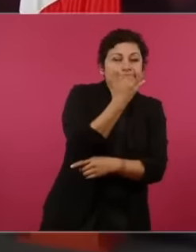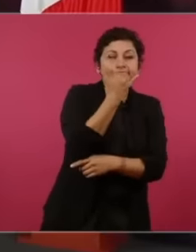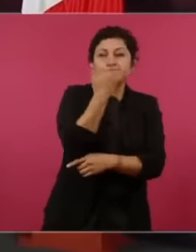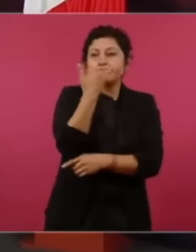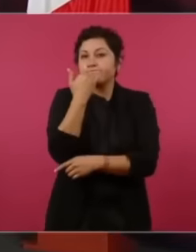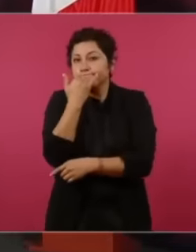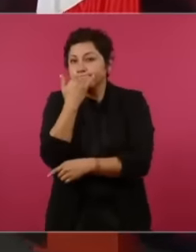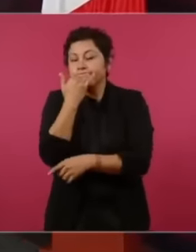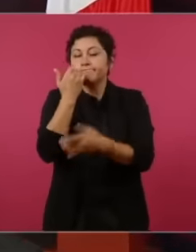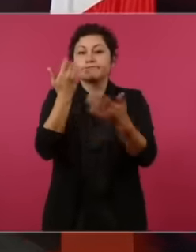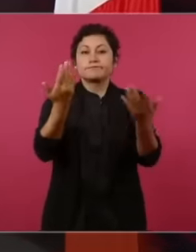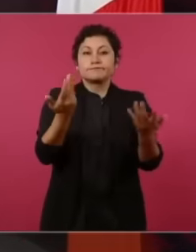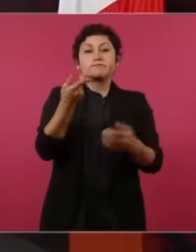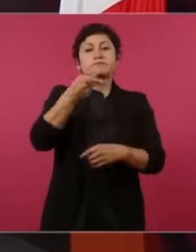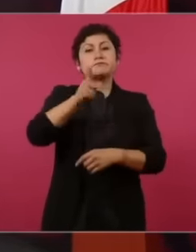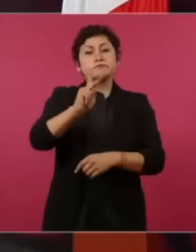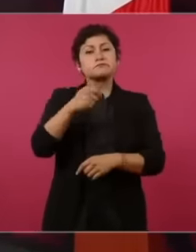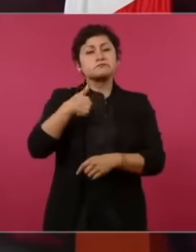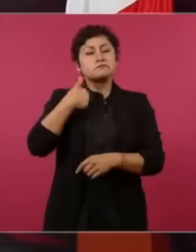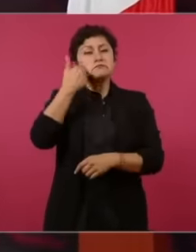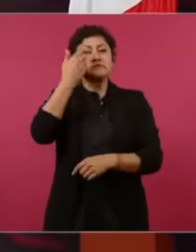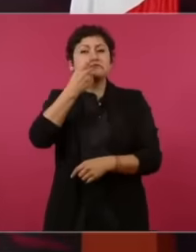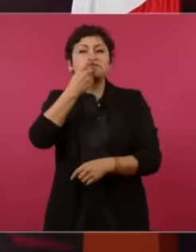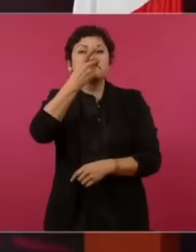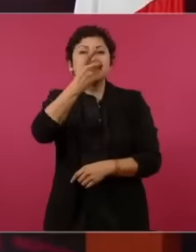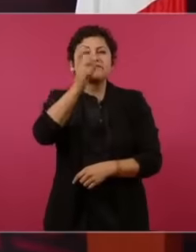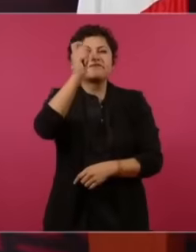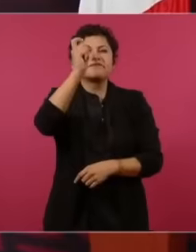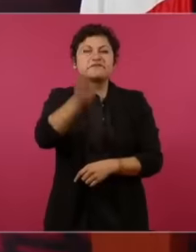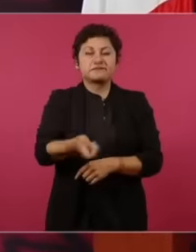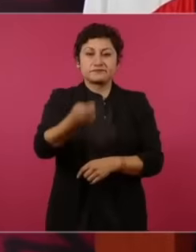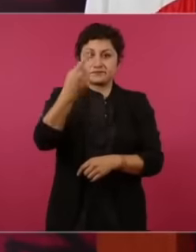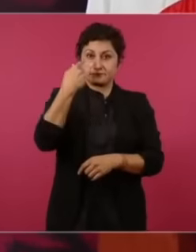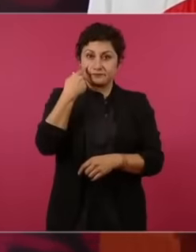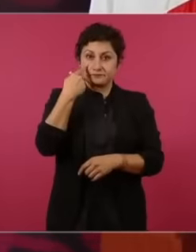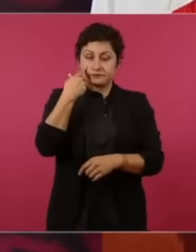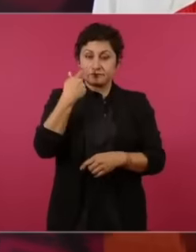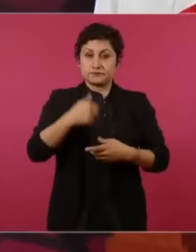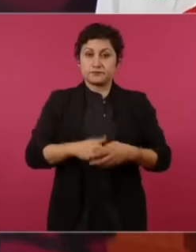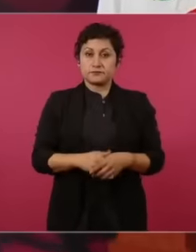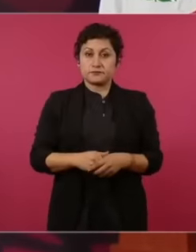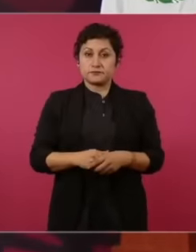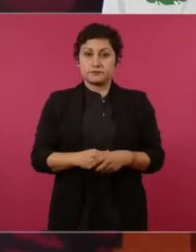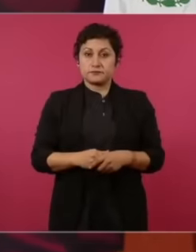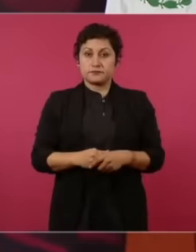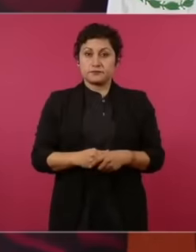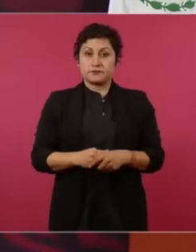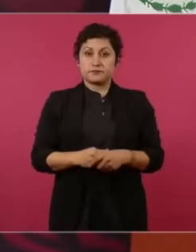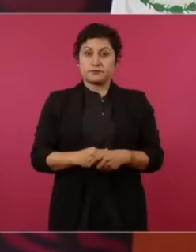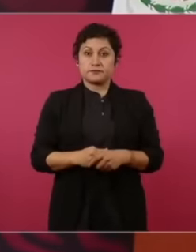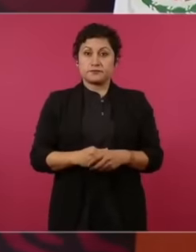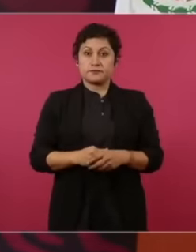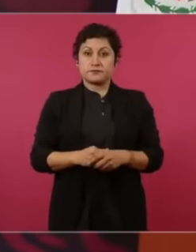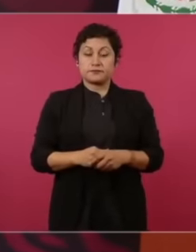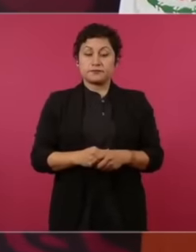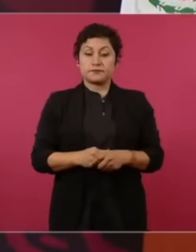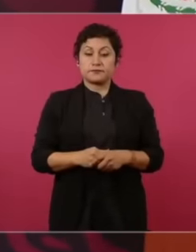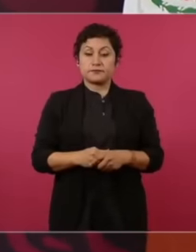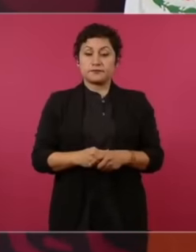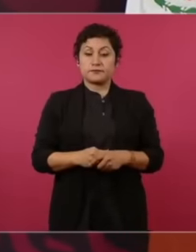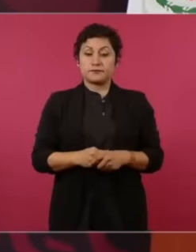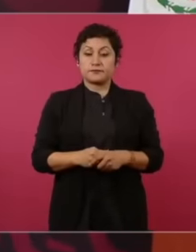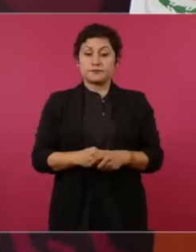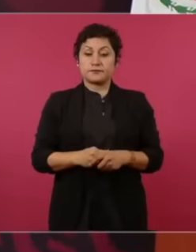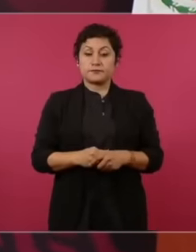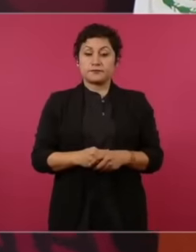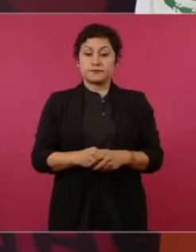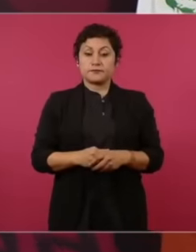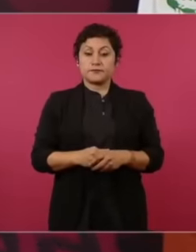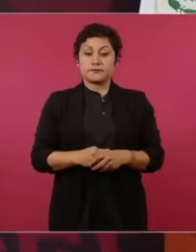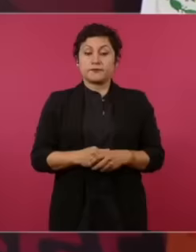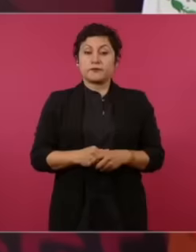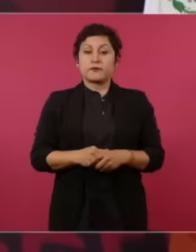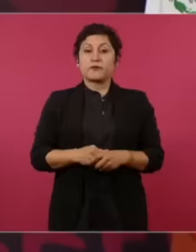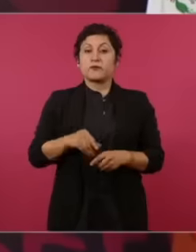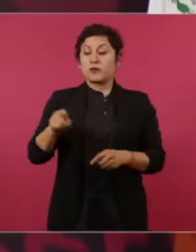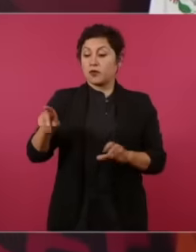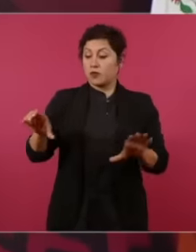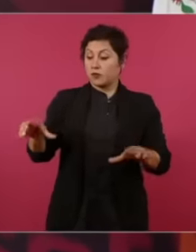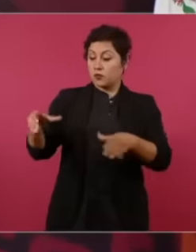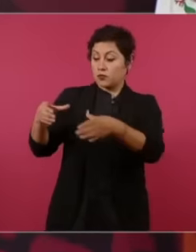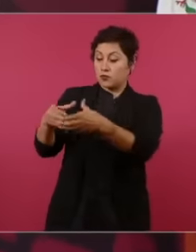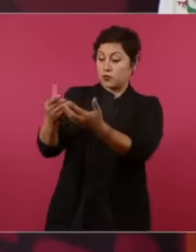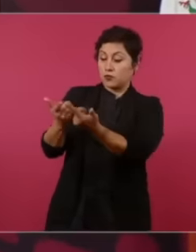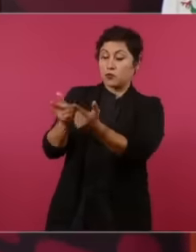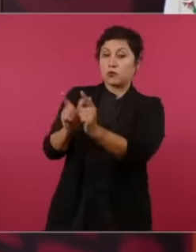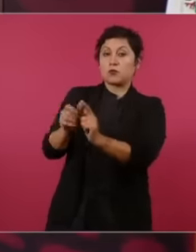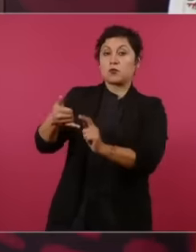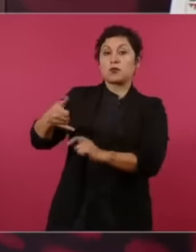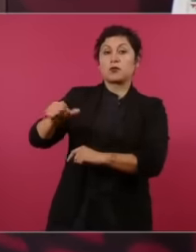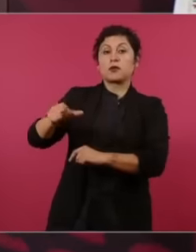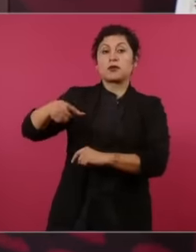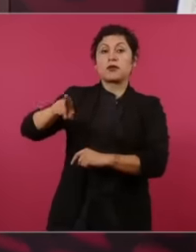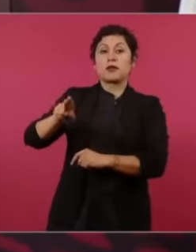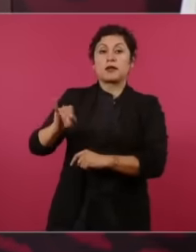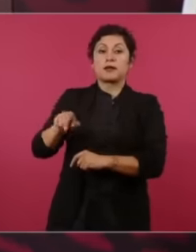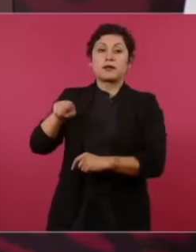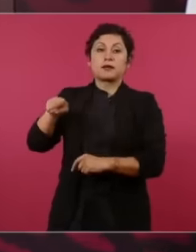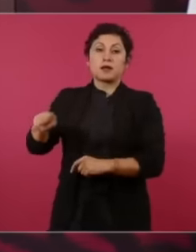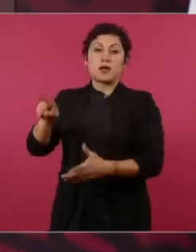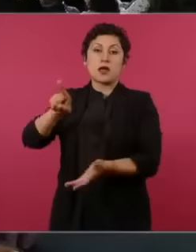that is attributed to a Yai leader and that It is appropriate